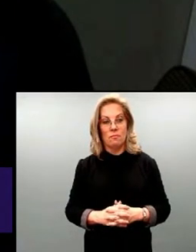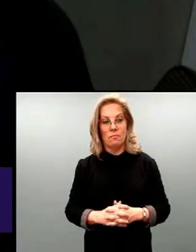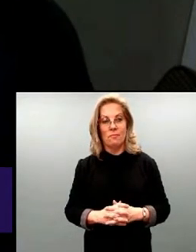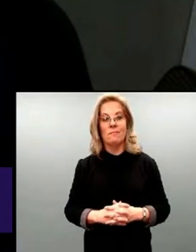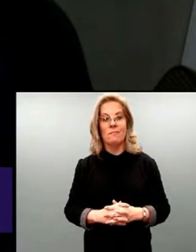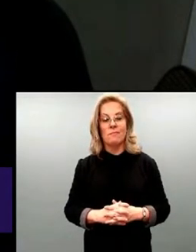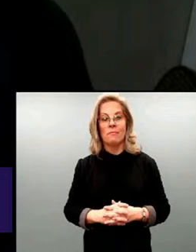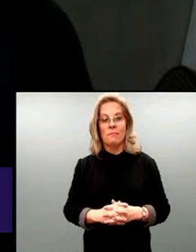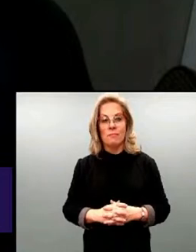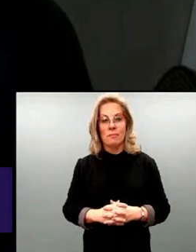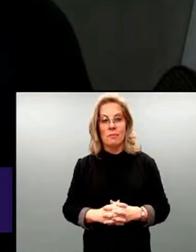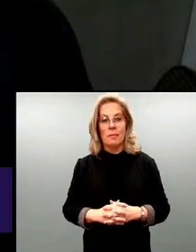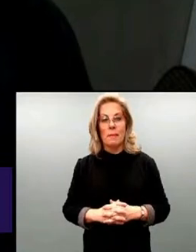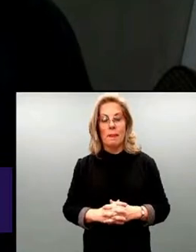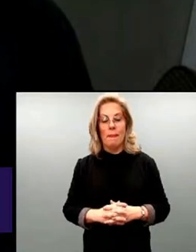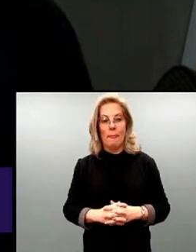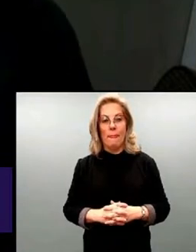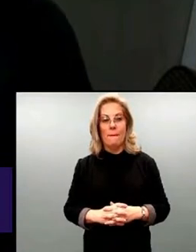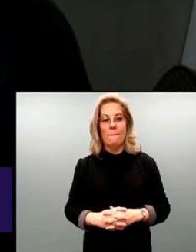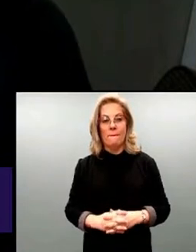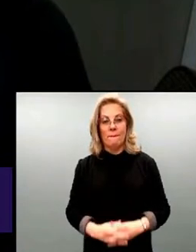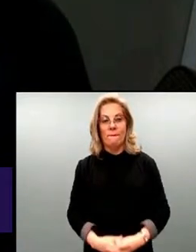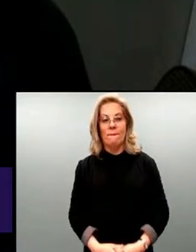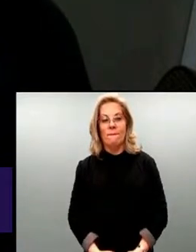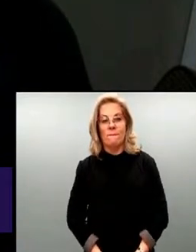They may be completely unaware about why the audiological test is being conducted.